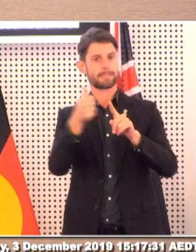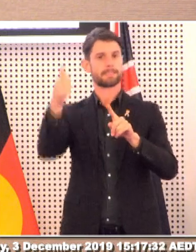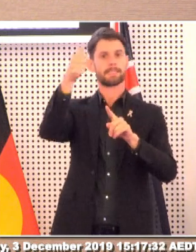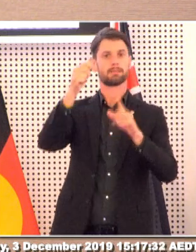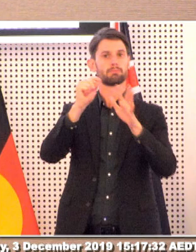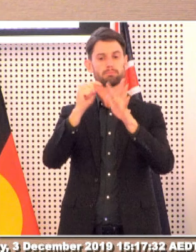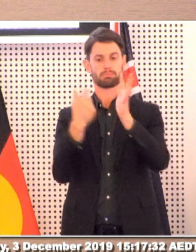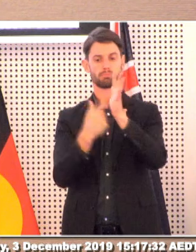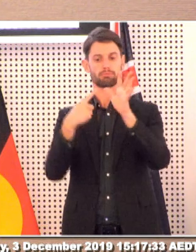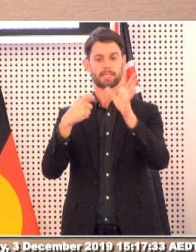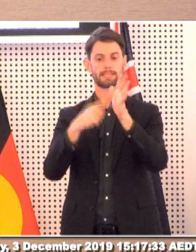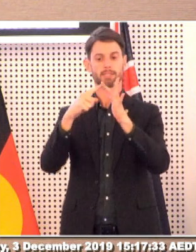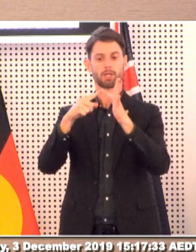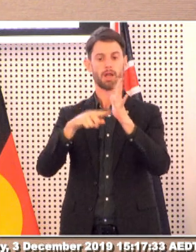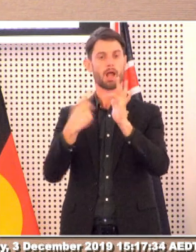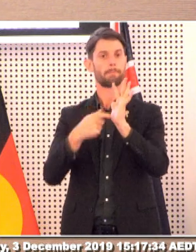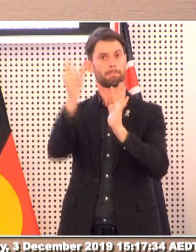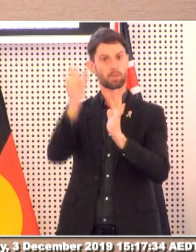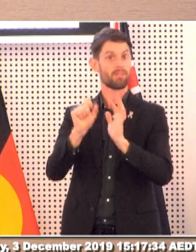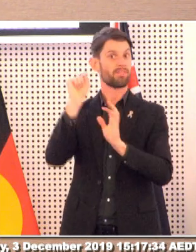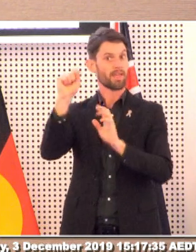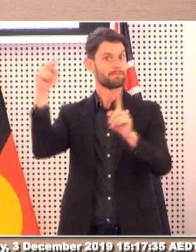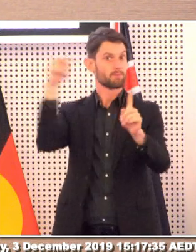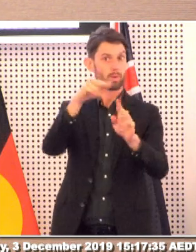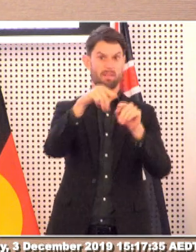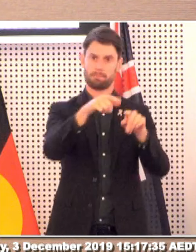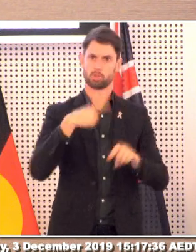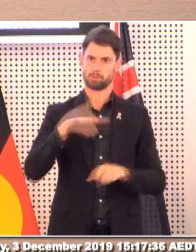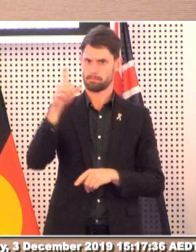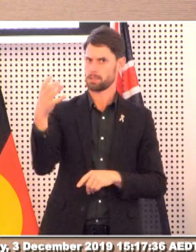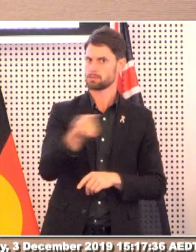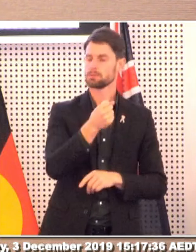But what Community Visitors do report is other forms of restraint, locked doors,